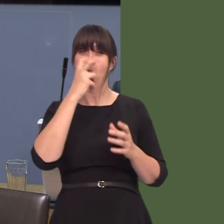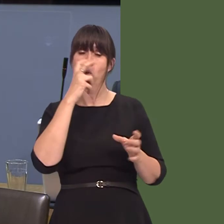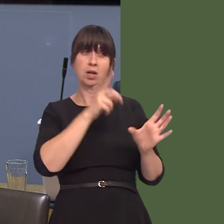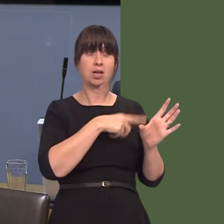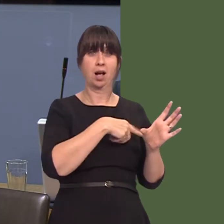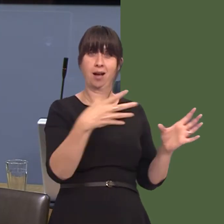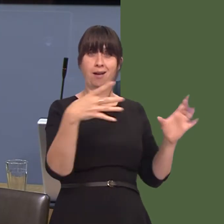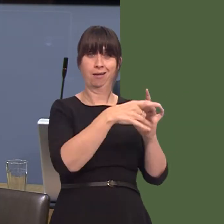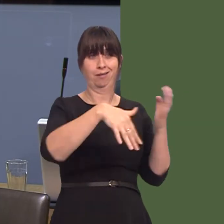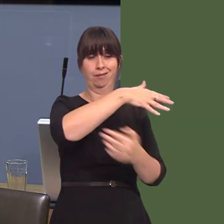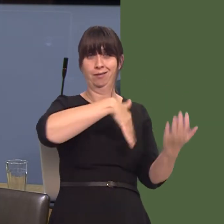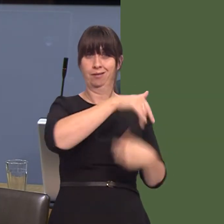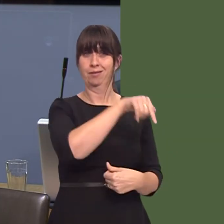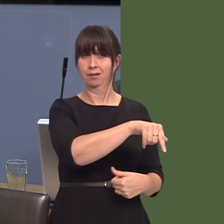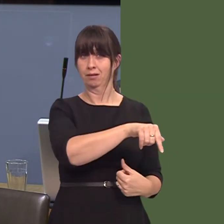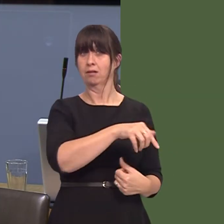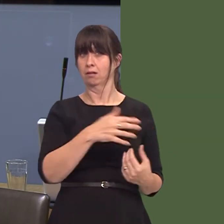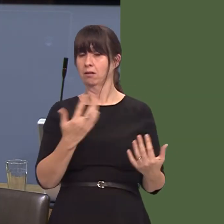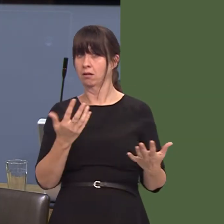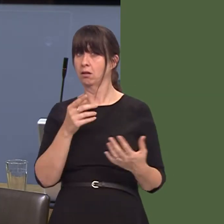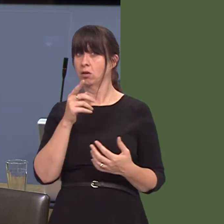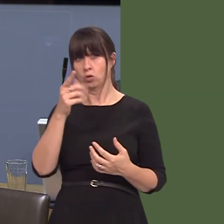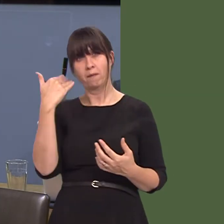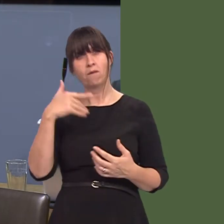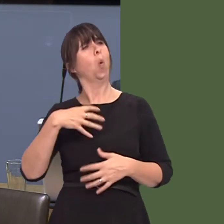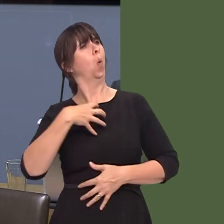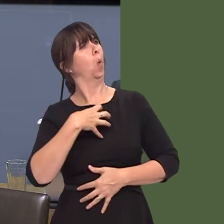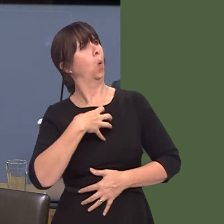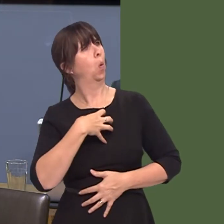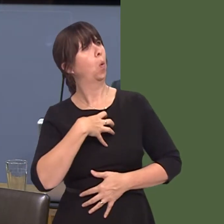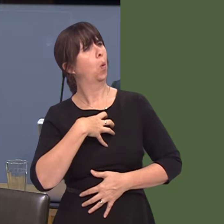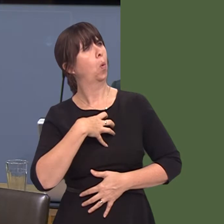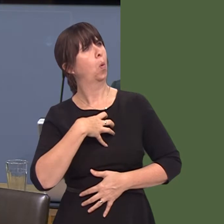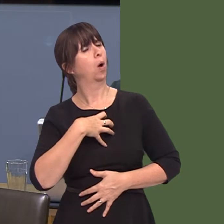In your response in May, you said that this was something that you and your officials would be interested in.